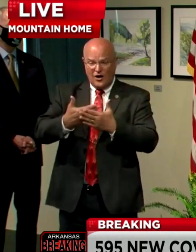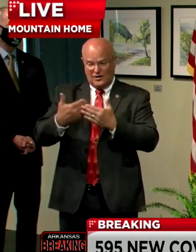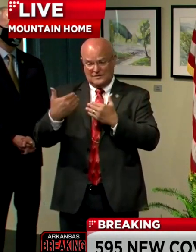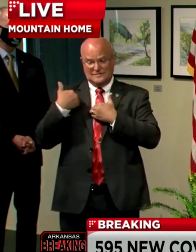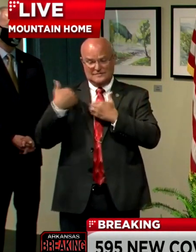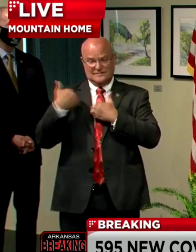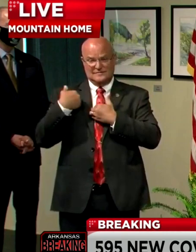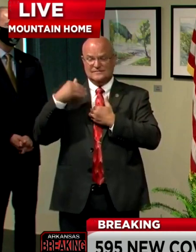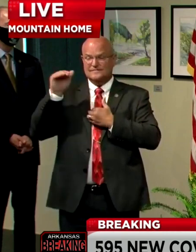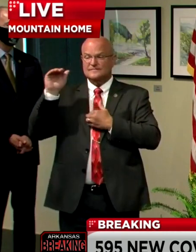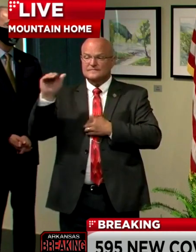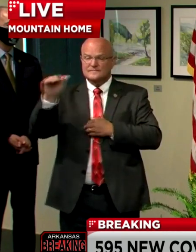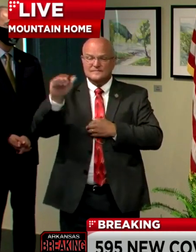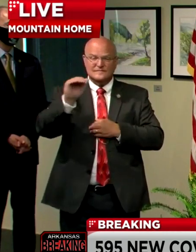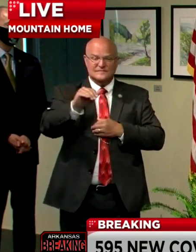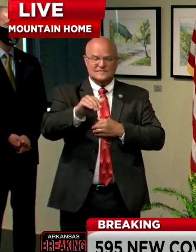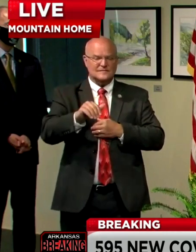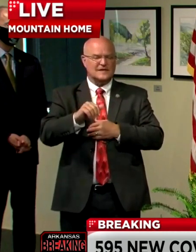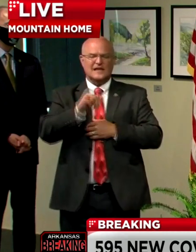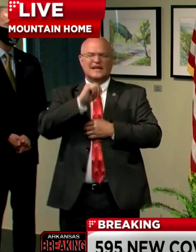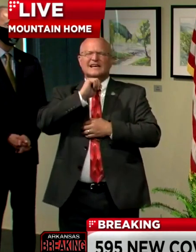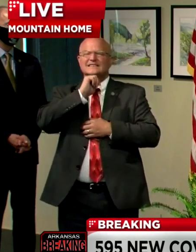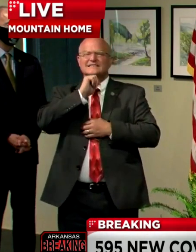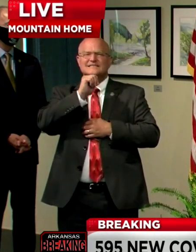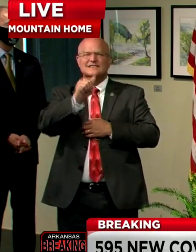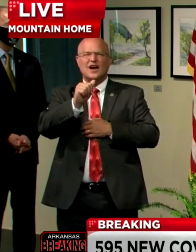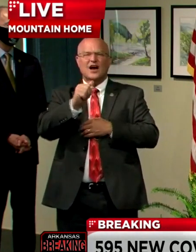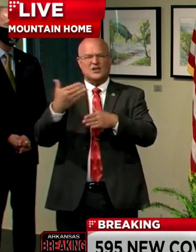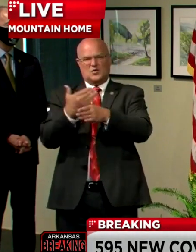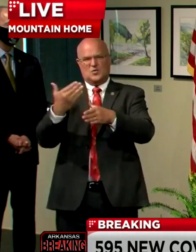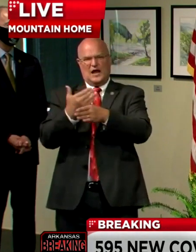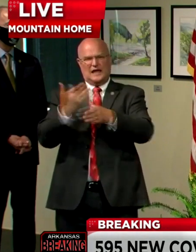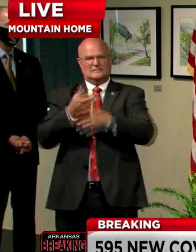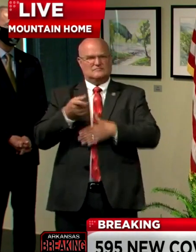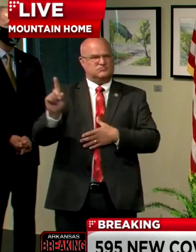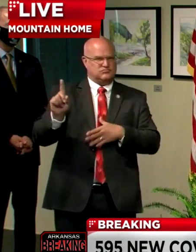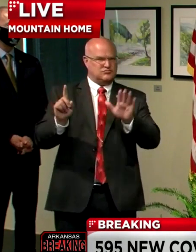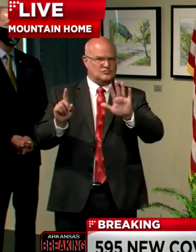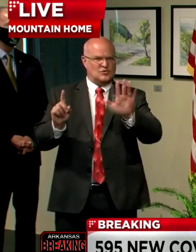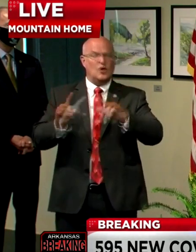TIME AND WE CAN'T HAVE PUBLIC HEALTH LOOKING OVER SHOULDERS OF EVERYONE ALL THE TIME BUT WE CAN ALL BE REMINDERS TO ONE